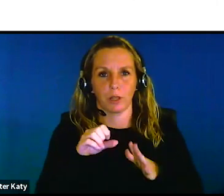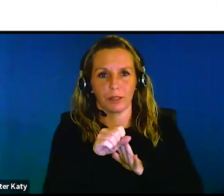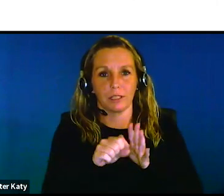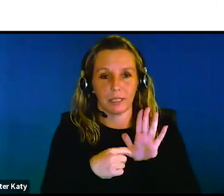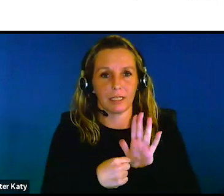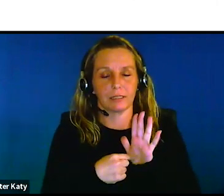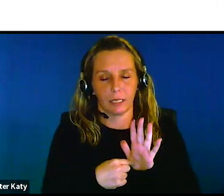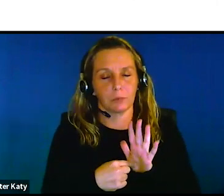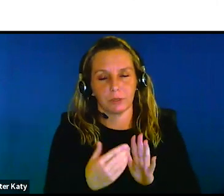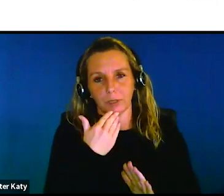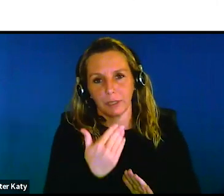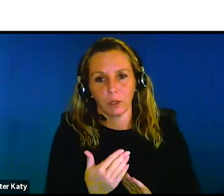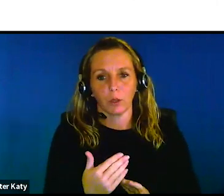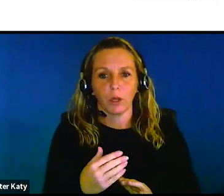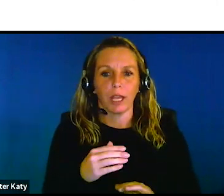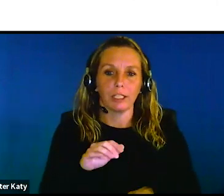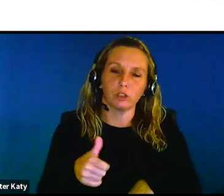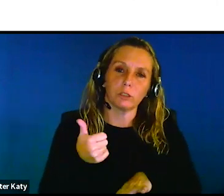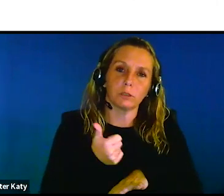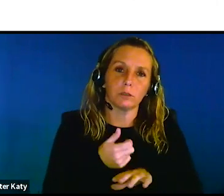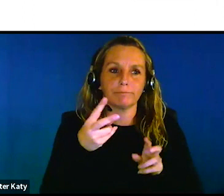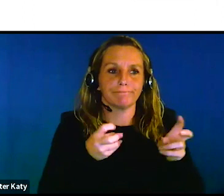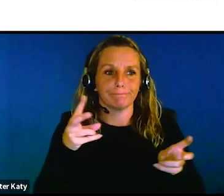and pulling some of the frameworks that we've used historically